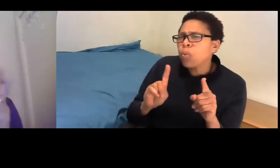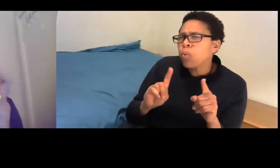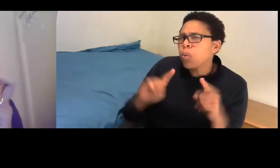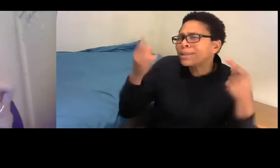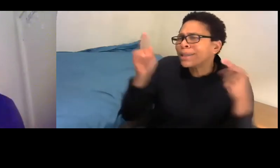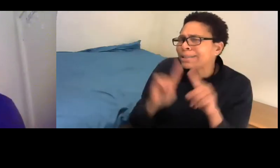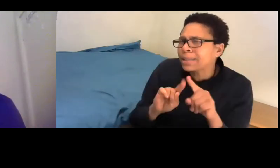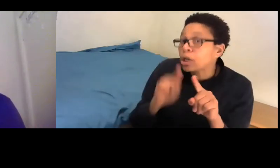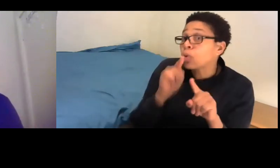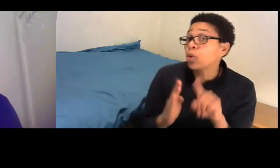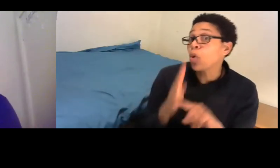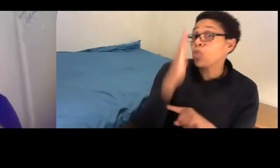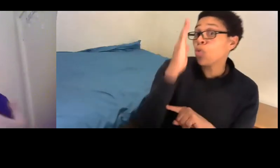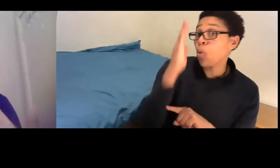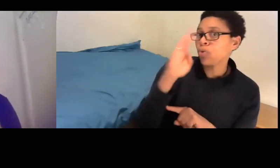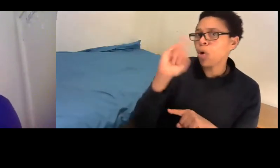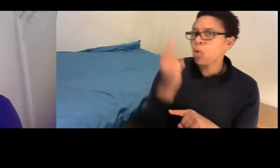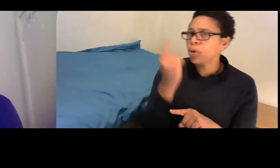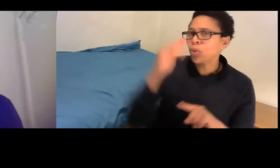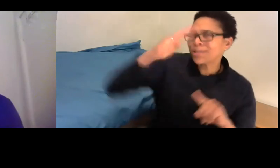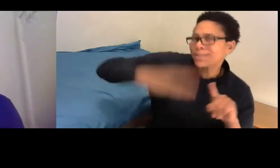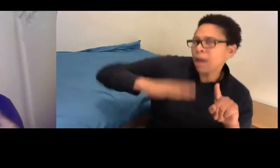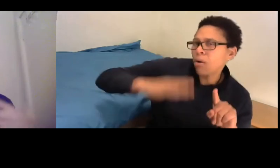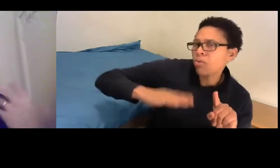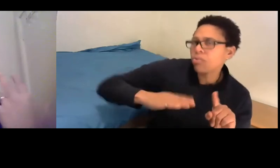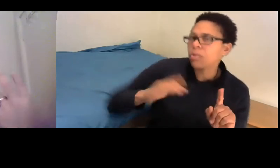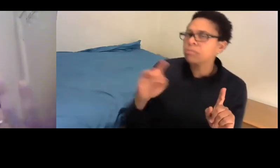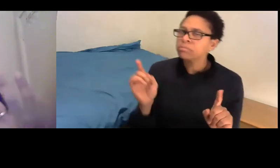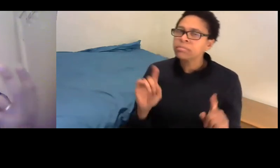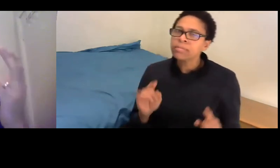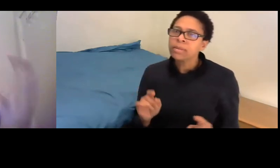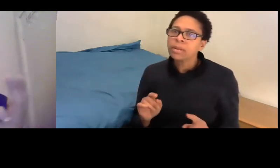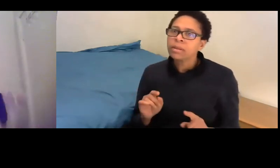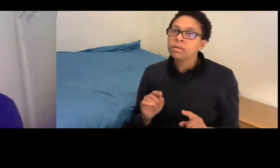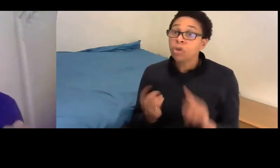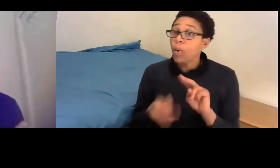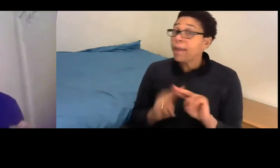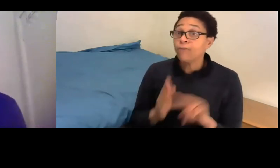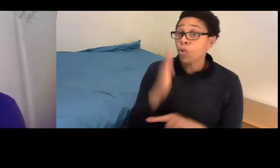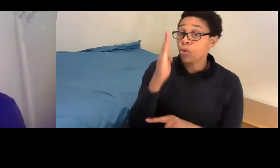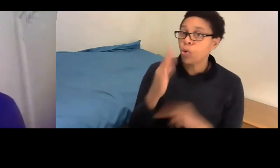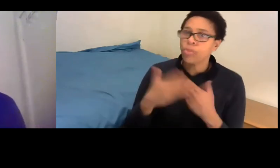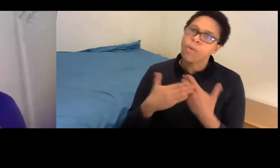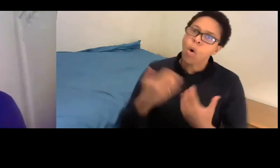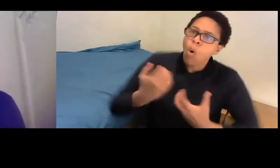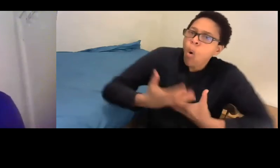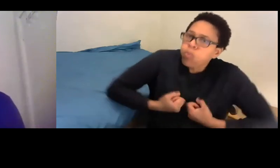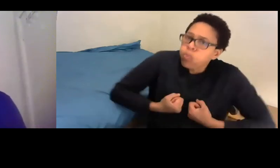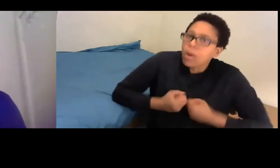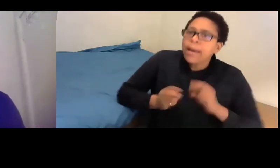therefore seen as more acceptable, or we use southern Indian and therefore treated as bonded labor. These are sort of